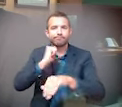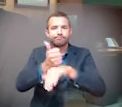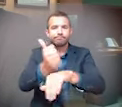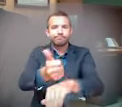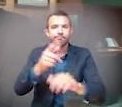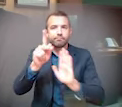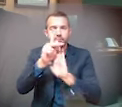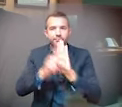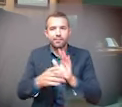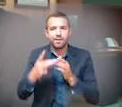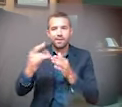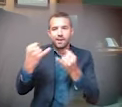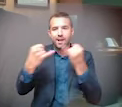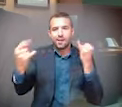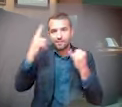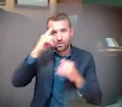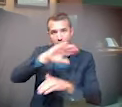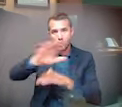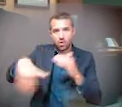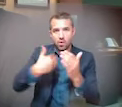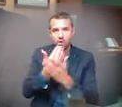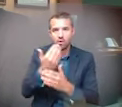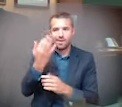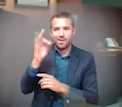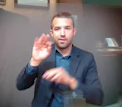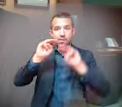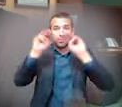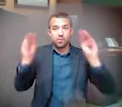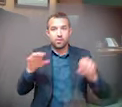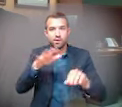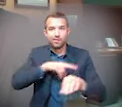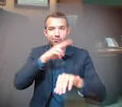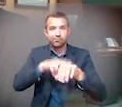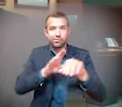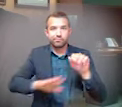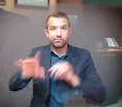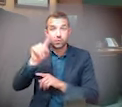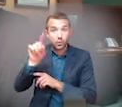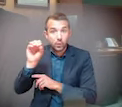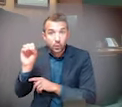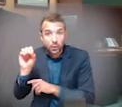all of the Institution's 19 museums, the National Zoo and nine research centers.